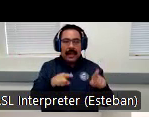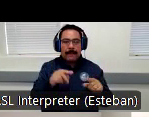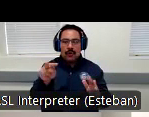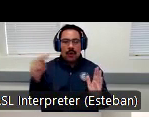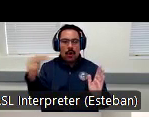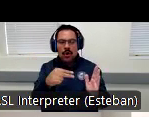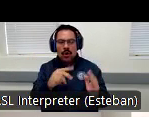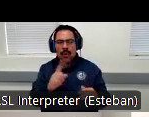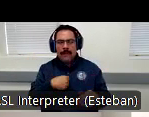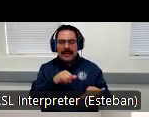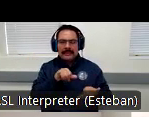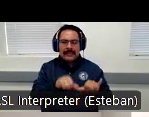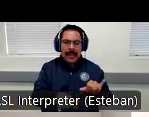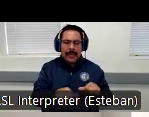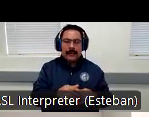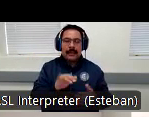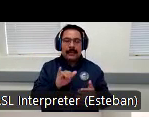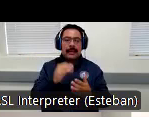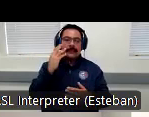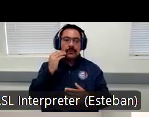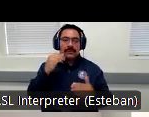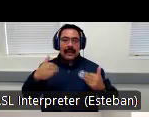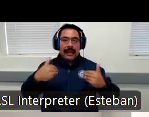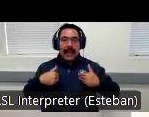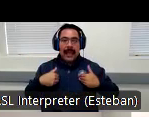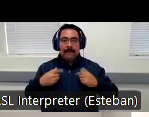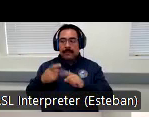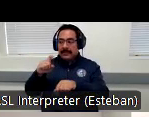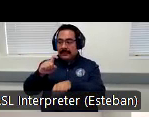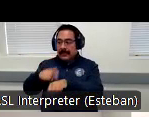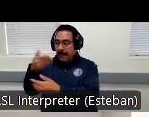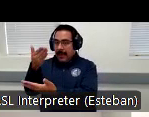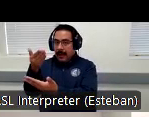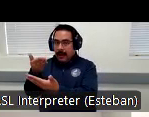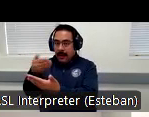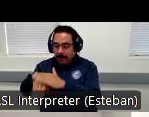am I staying? And that experience that I have, from the time I arrive at your building to the